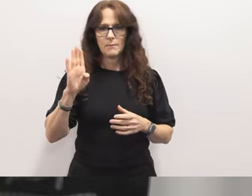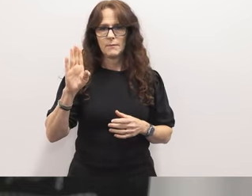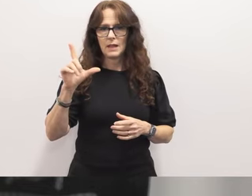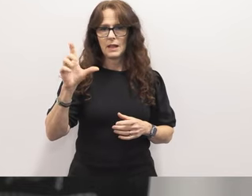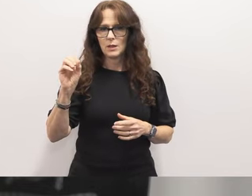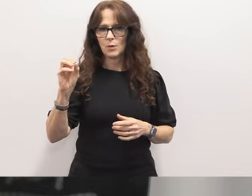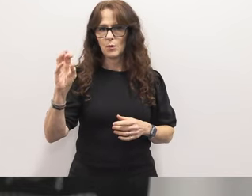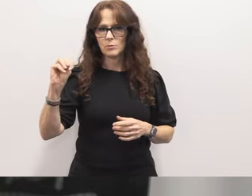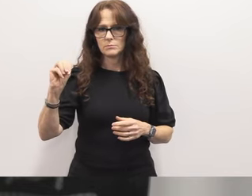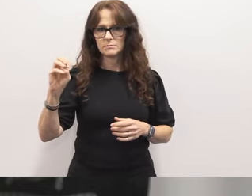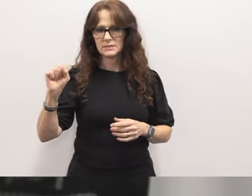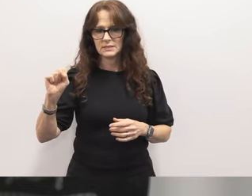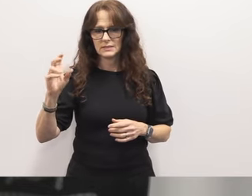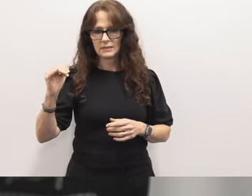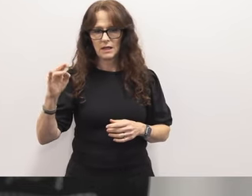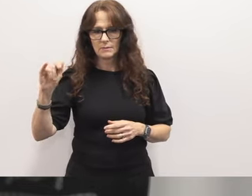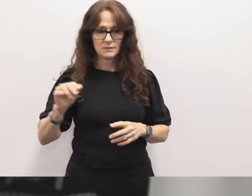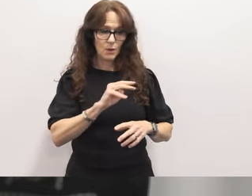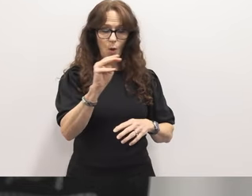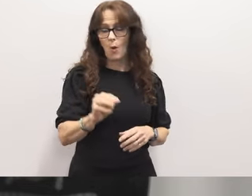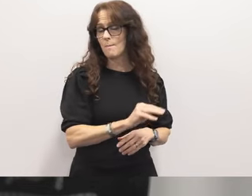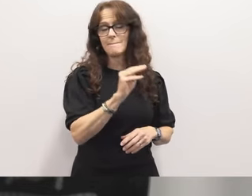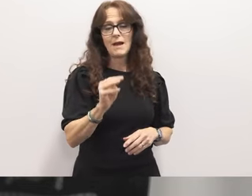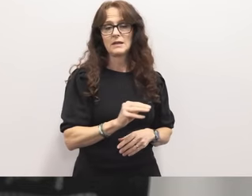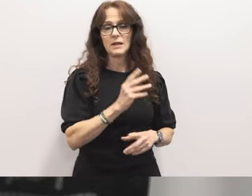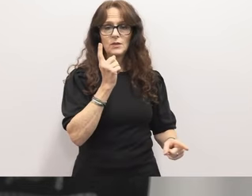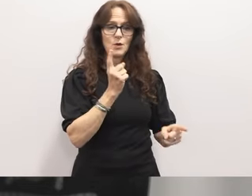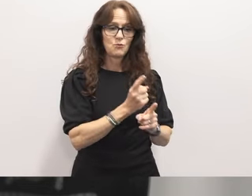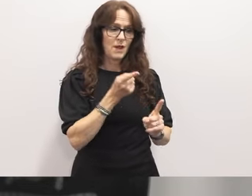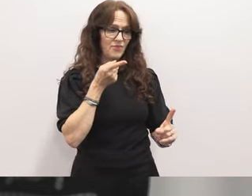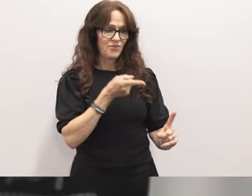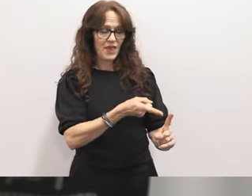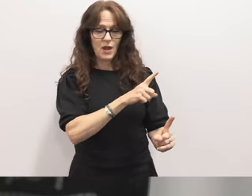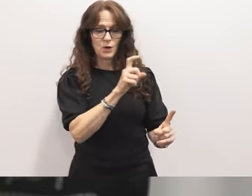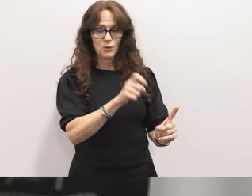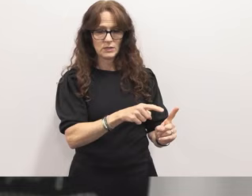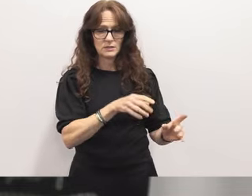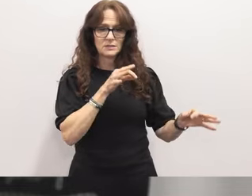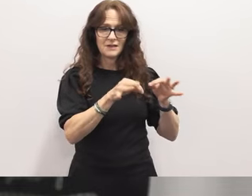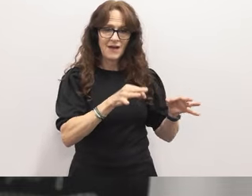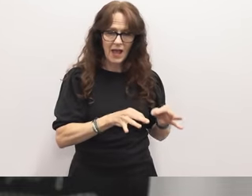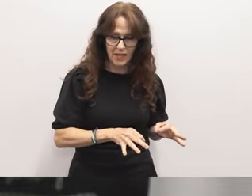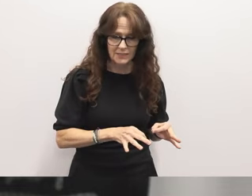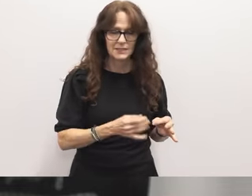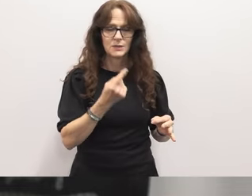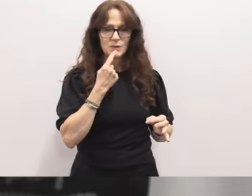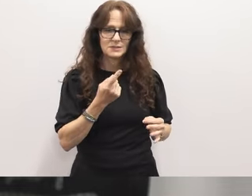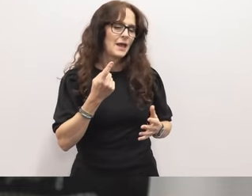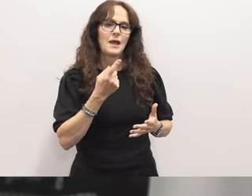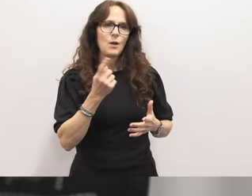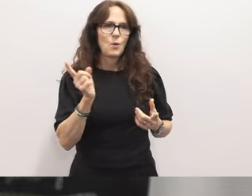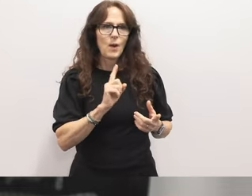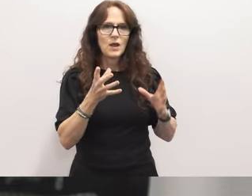with Bloom's taxonomy. So for example, on Monday, maybe we do the, right there questions, we define, we say what, where does the story take place?